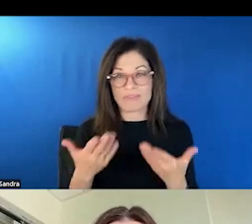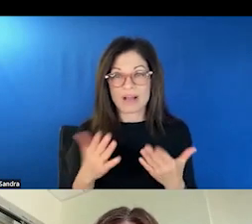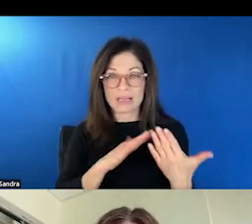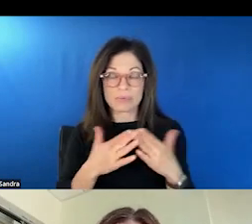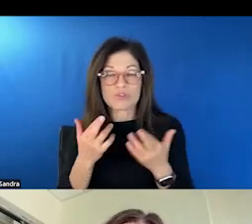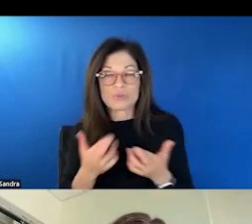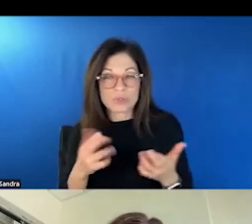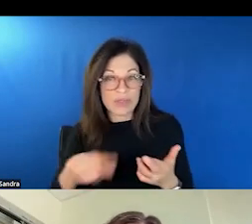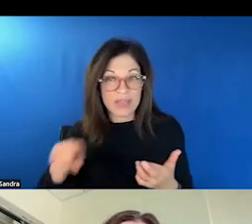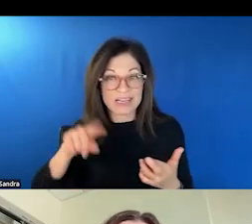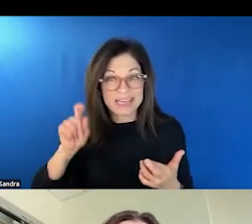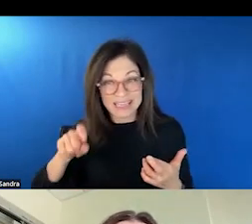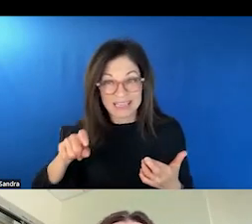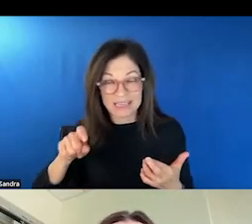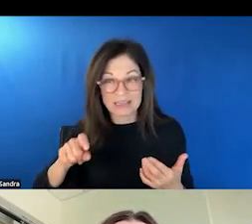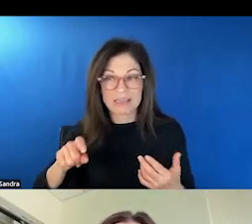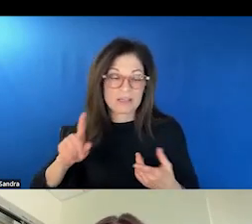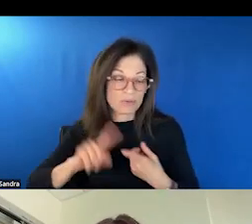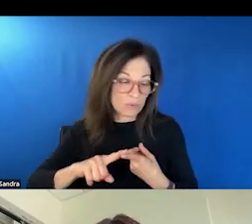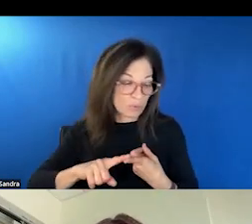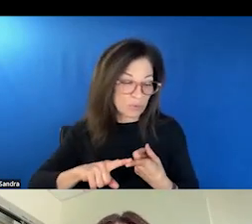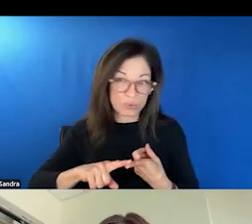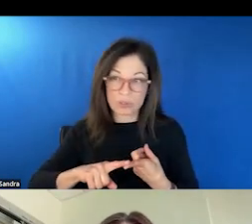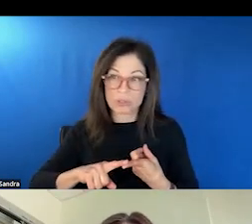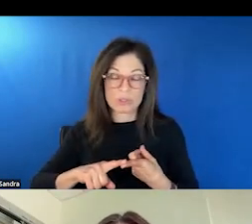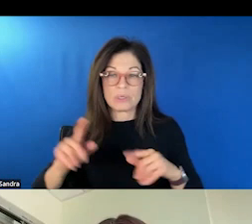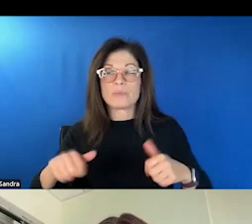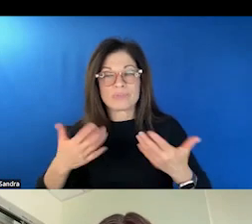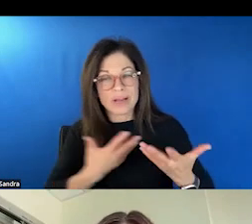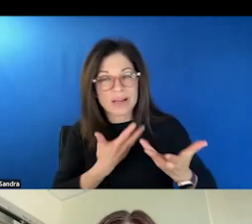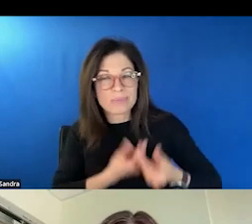THEY NEED TO PROVIDE COMPASSION AND APPROPRIATE CARE.